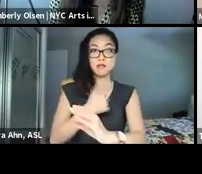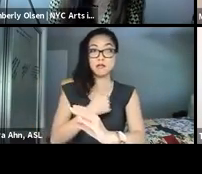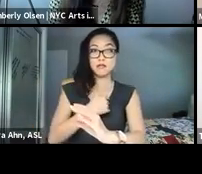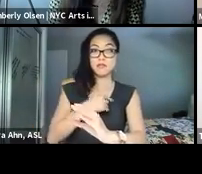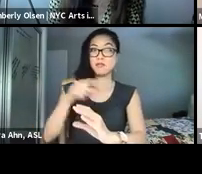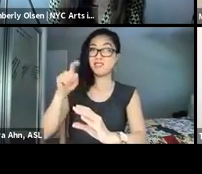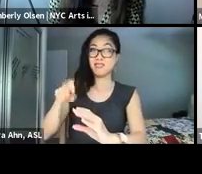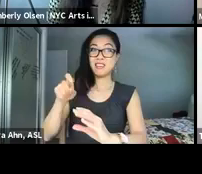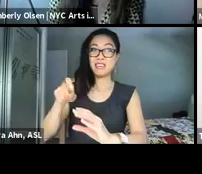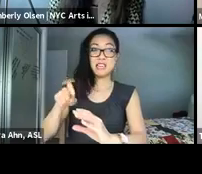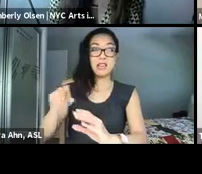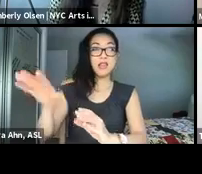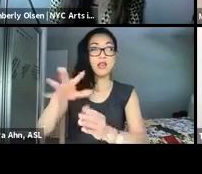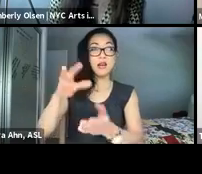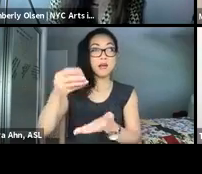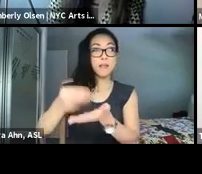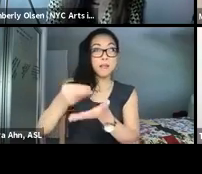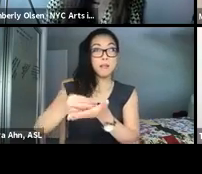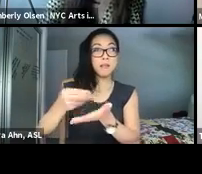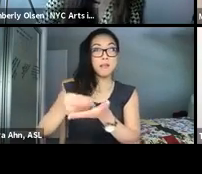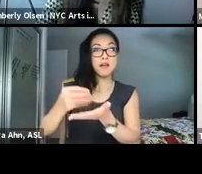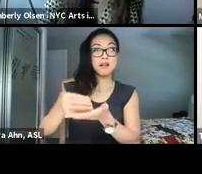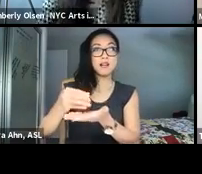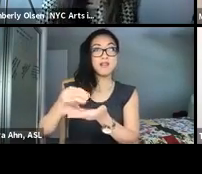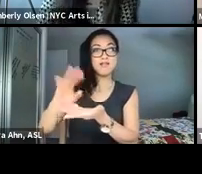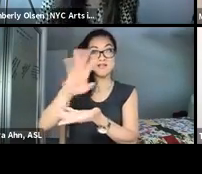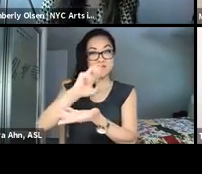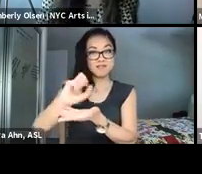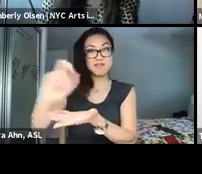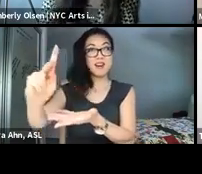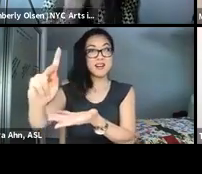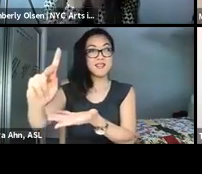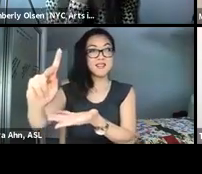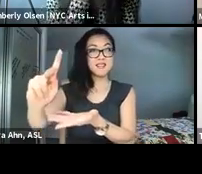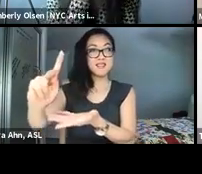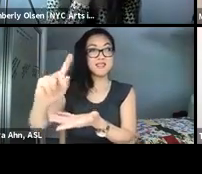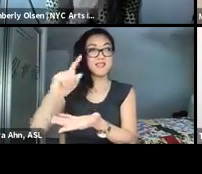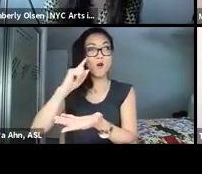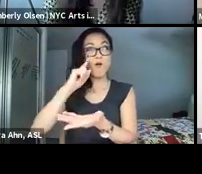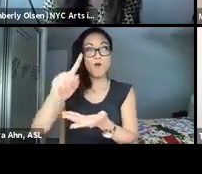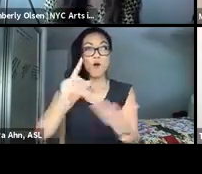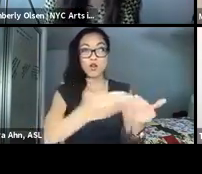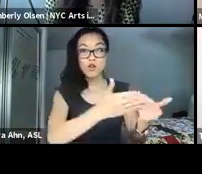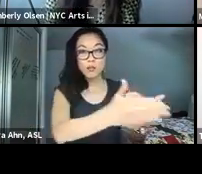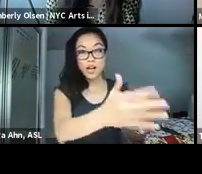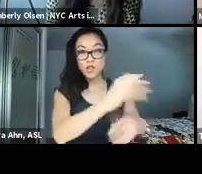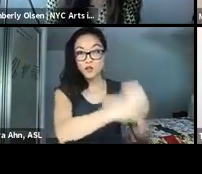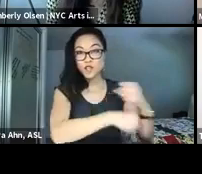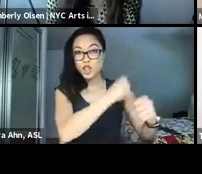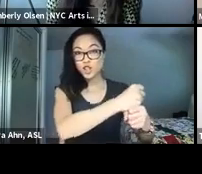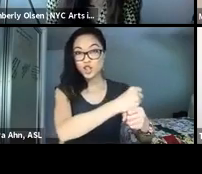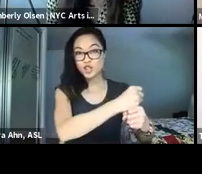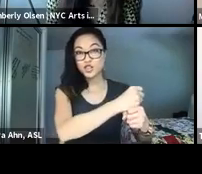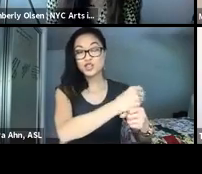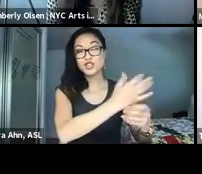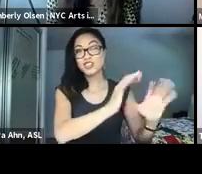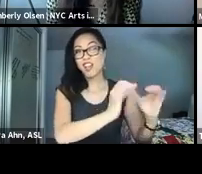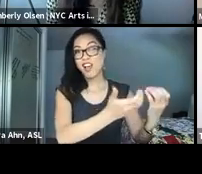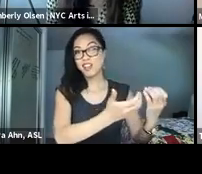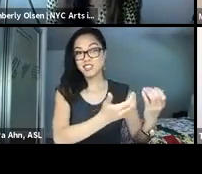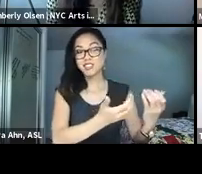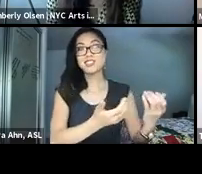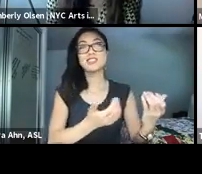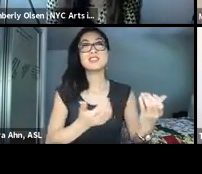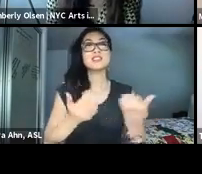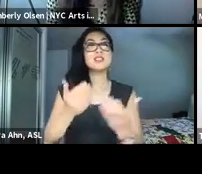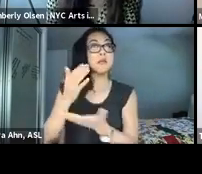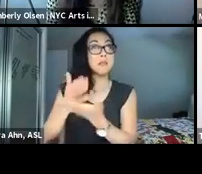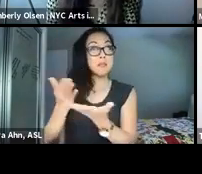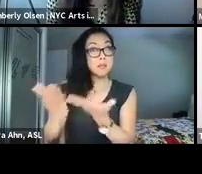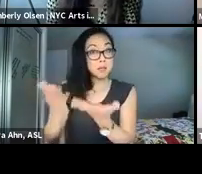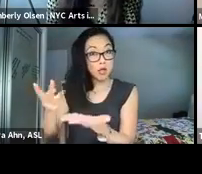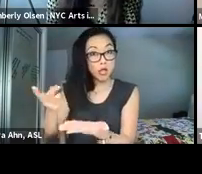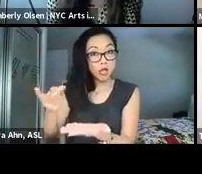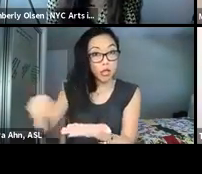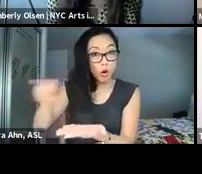this topic and something that is concerning for me is just what it brings up for the very